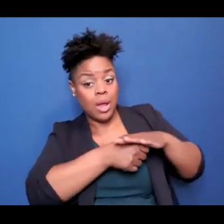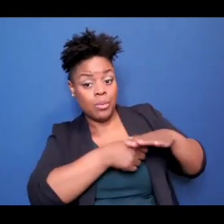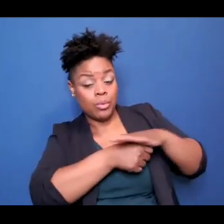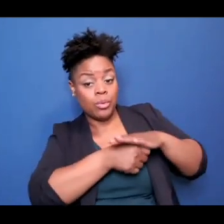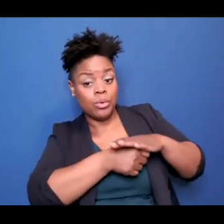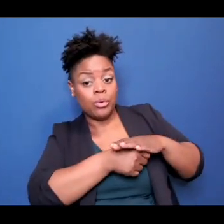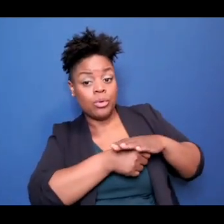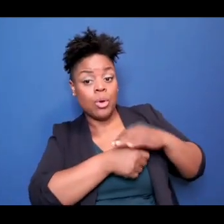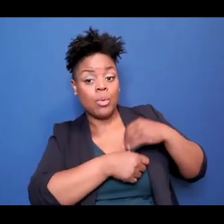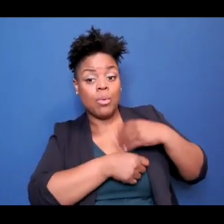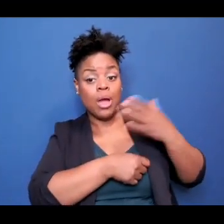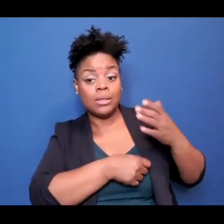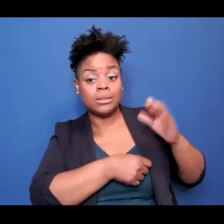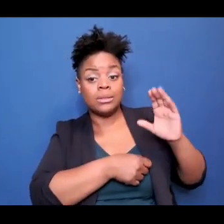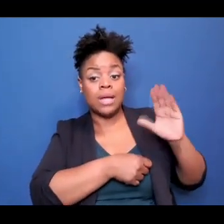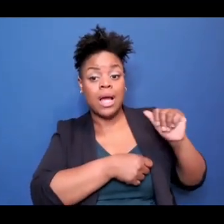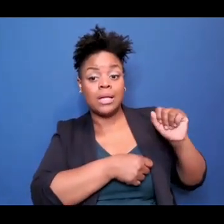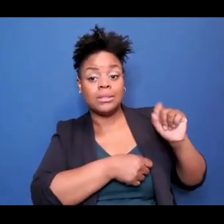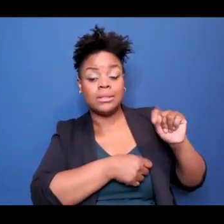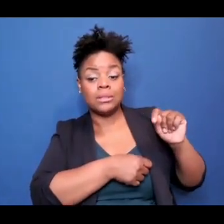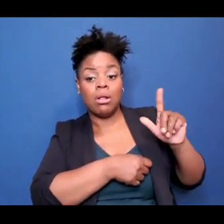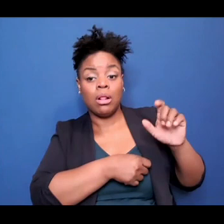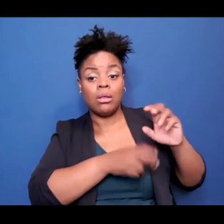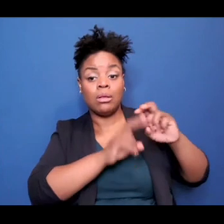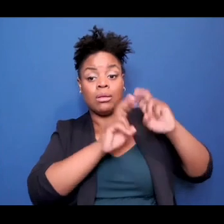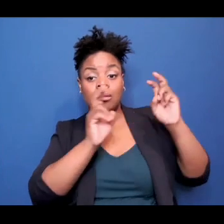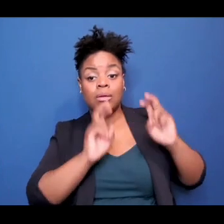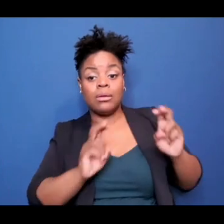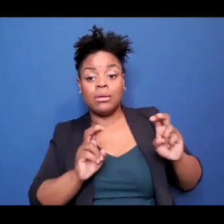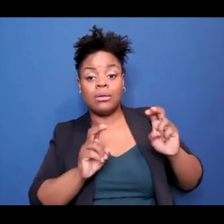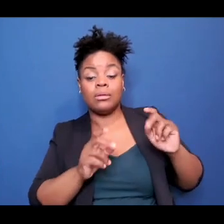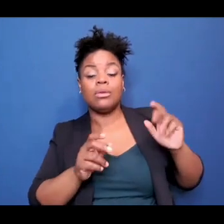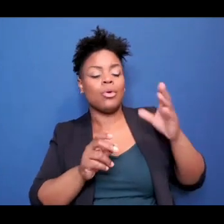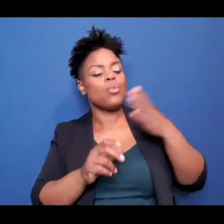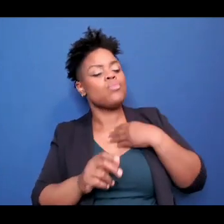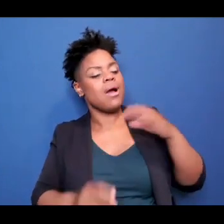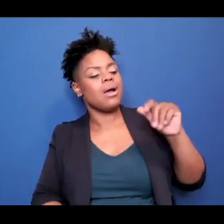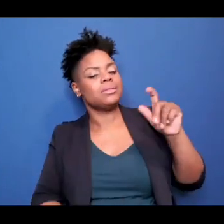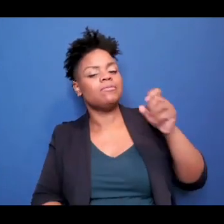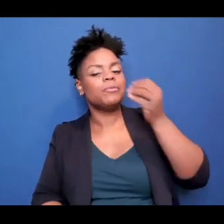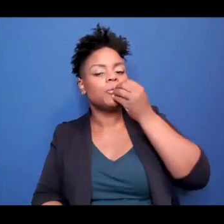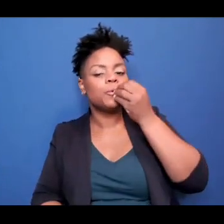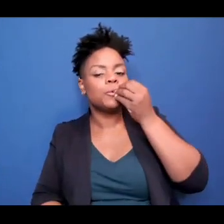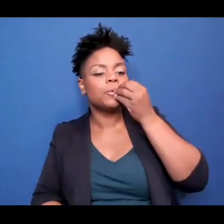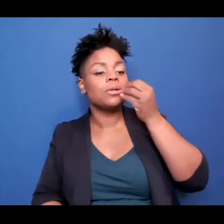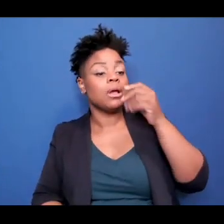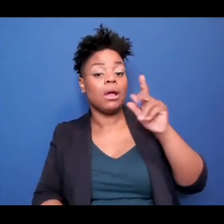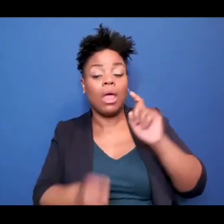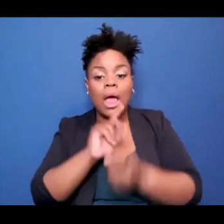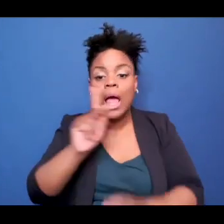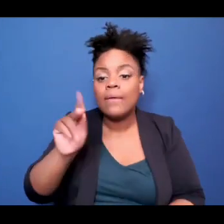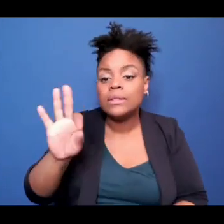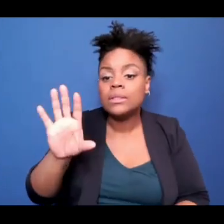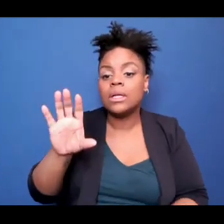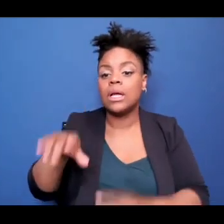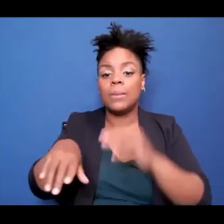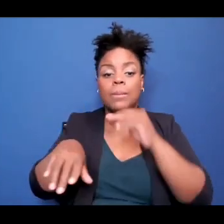CHAINS LIKE WHITE CASTLE AND SUBURBAN IN LATER CHAINS LIKE M cDONALD'S AND KFC TO BECOME VIRTUALLY SYNONYMOUS WITH BLACK